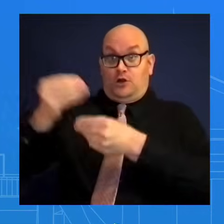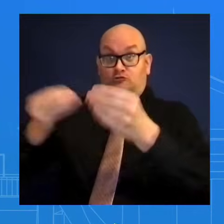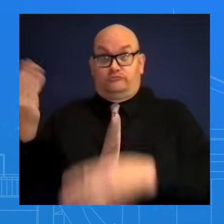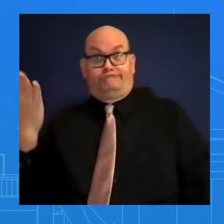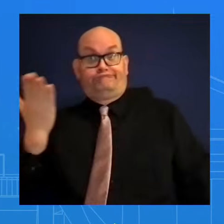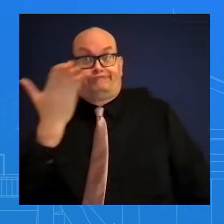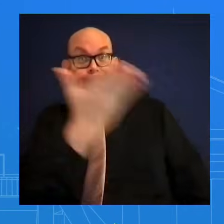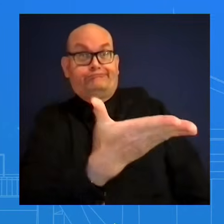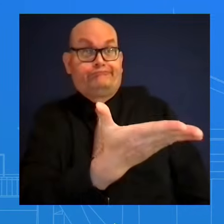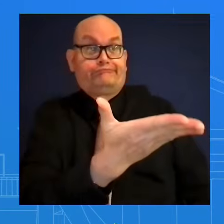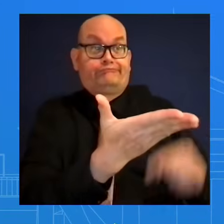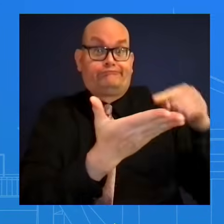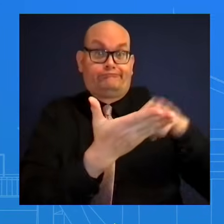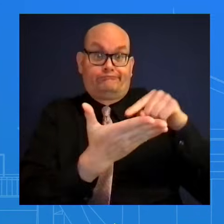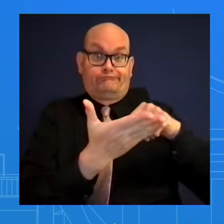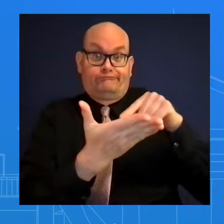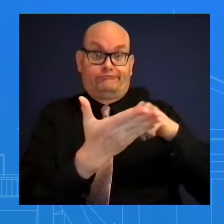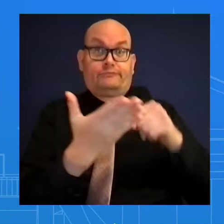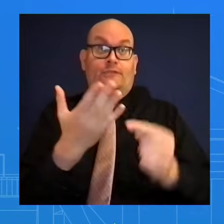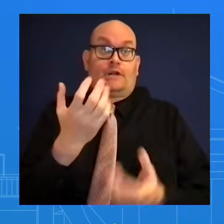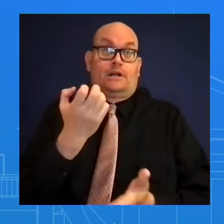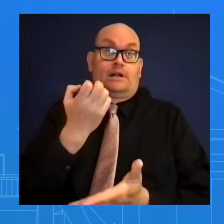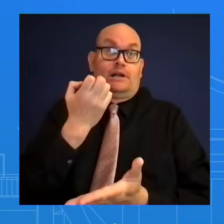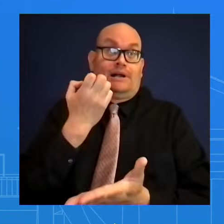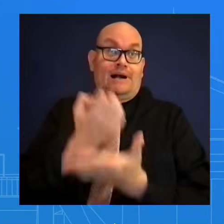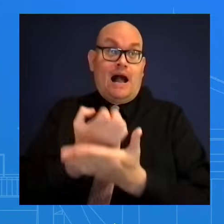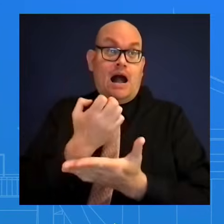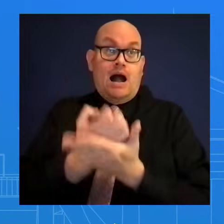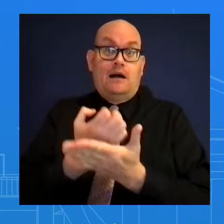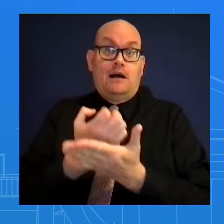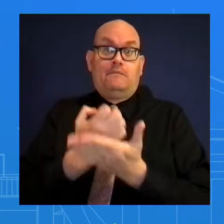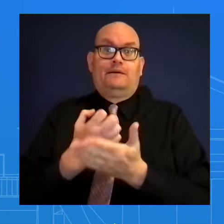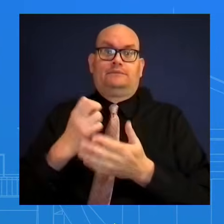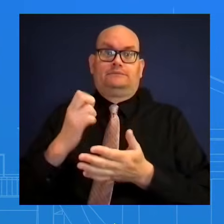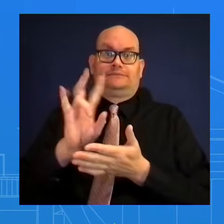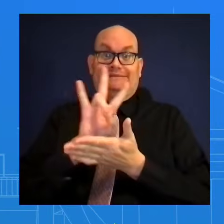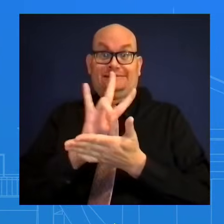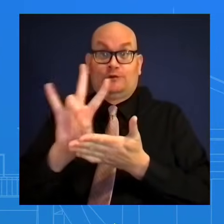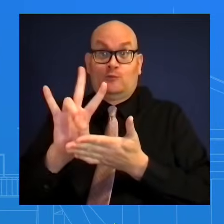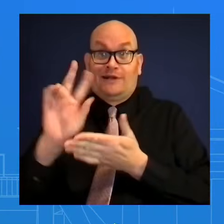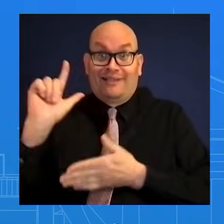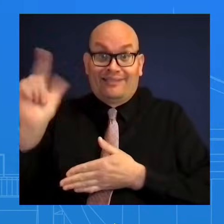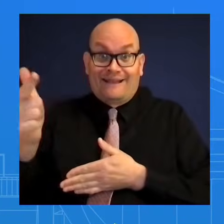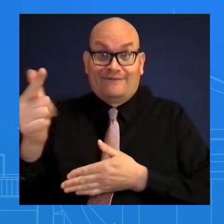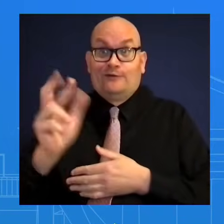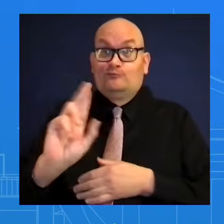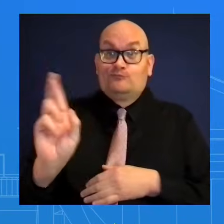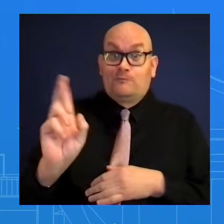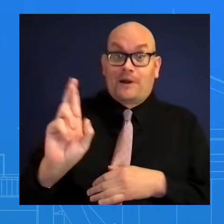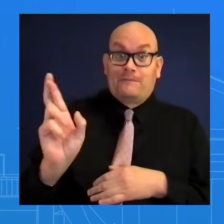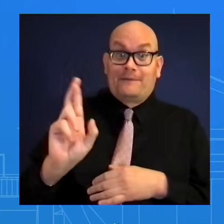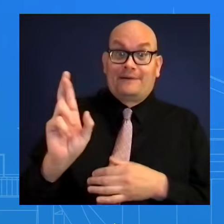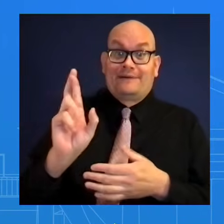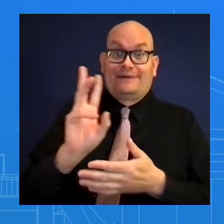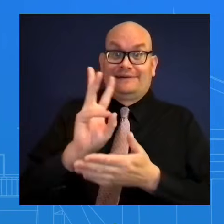And about six, seven weeks later -- it took Republicans six or seven weeks to put -- to pass their budget on April 26th.